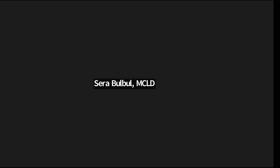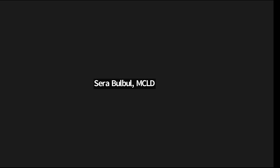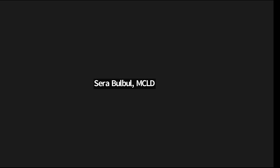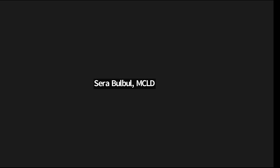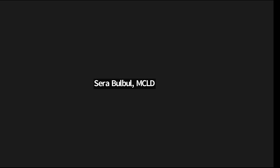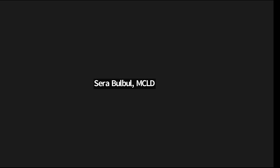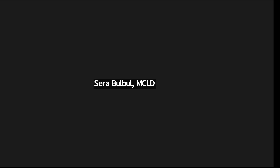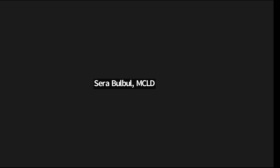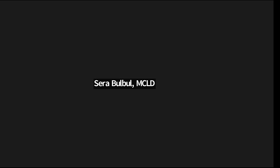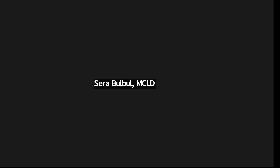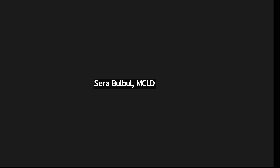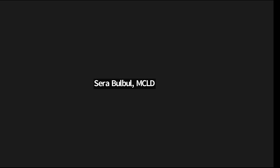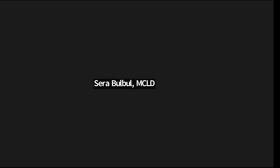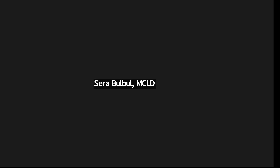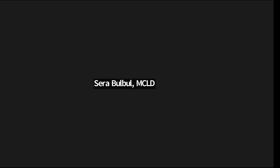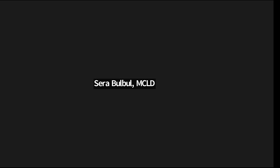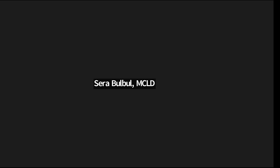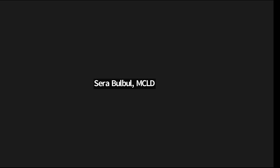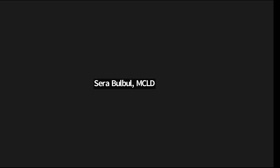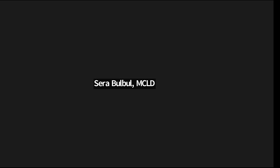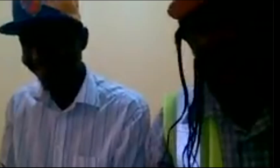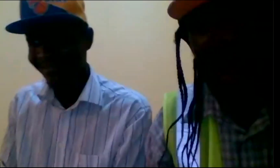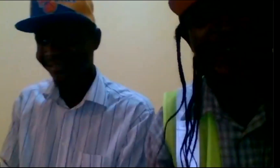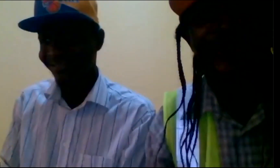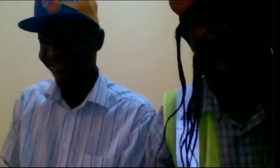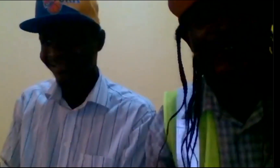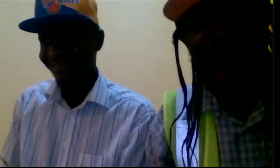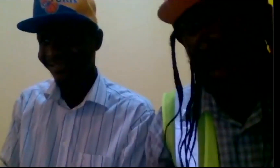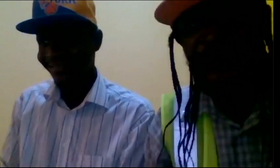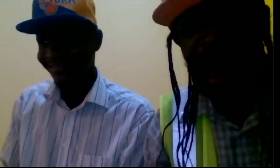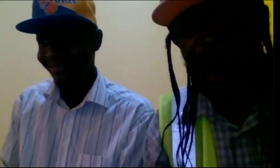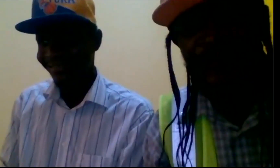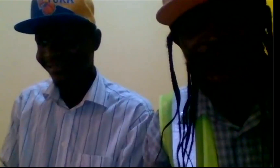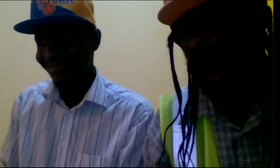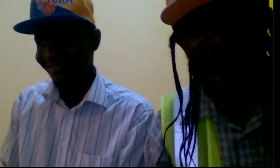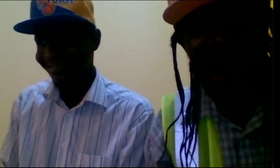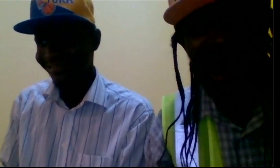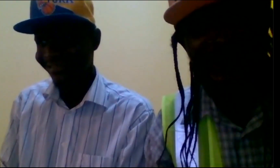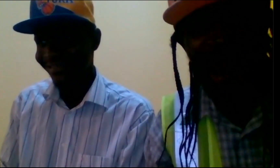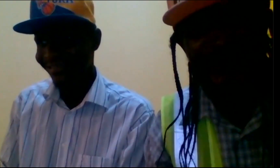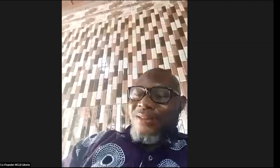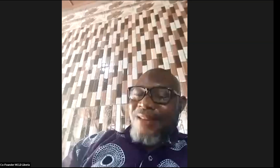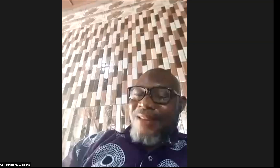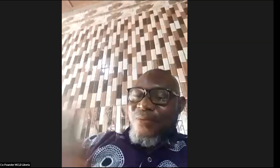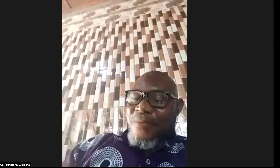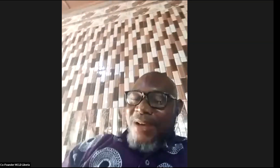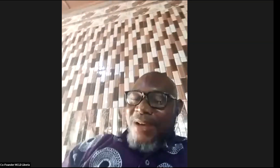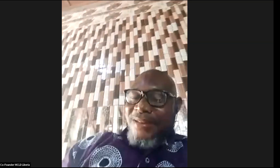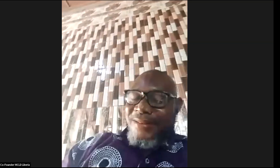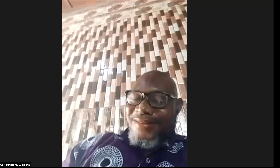Right. The big. Thank you. To all our enterprises. Bye! Leave no one behind. Leave no one behind. Remember. Let me know one behind. Thank you. Edward. Thank you, Sylvia. Thank you. Paul. John. Thank you, Sylvia. Thank you for.